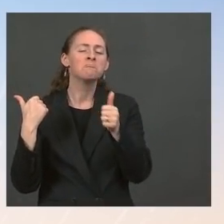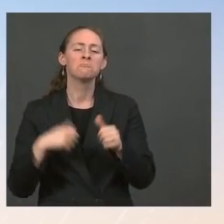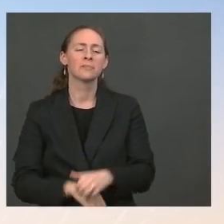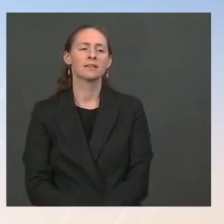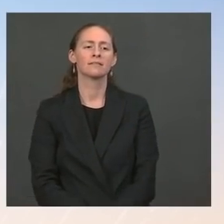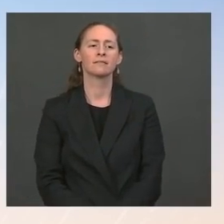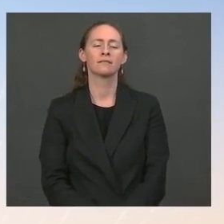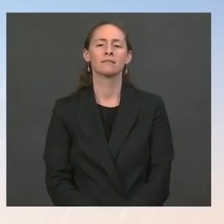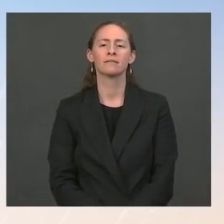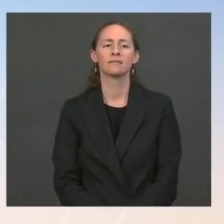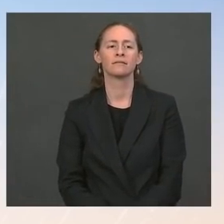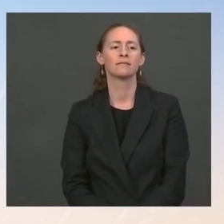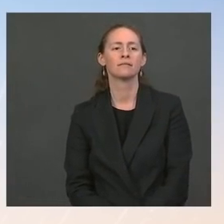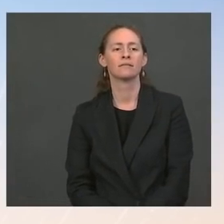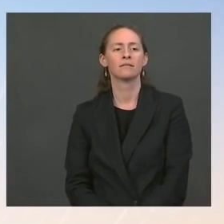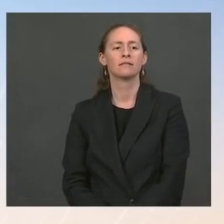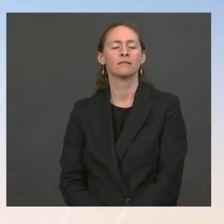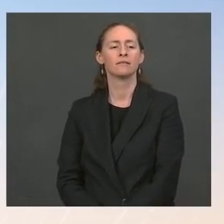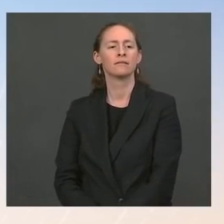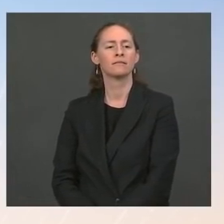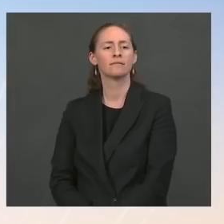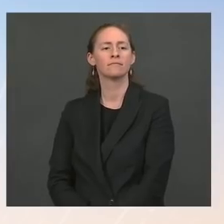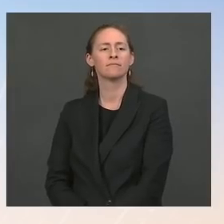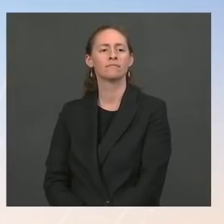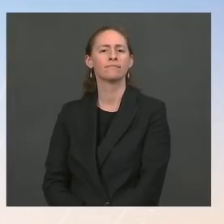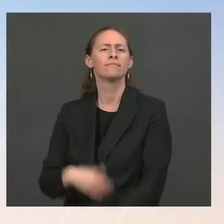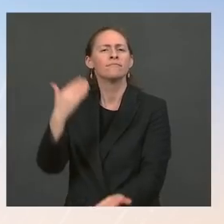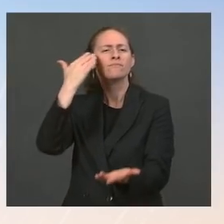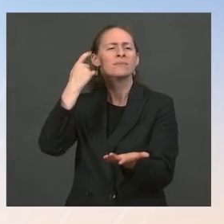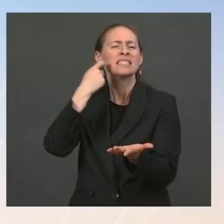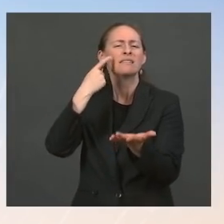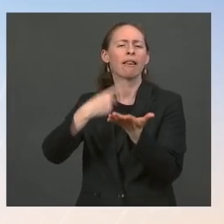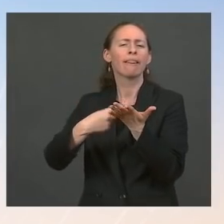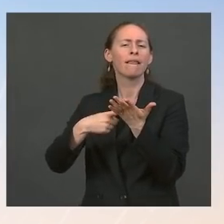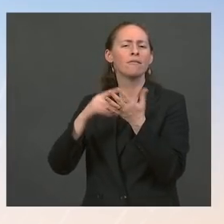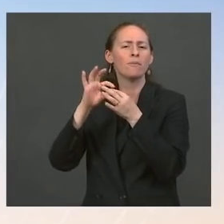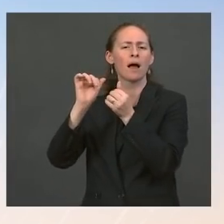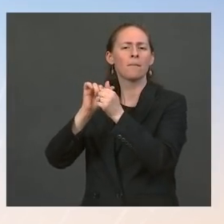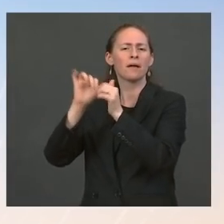I know that we mentioned climate earlier -- talked about climate earlier. I was wondering, though,